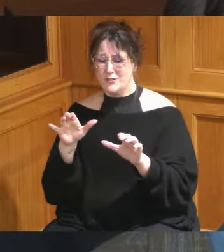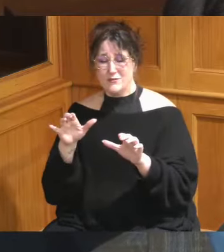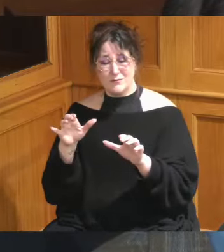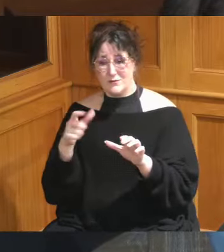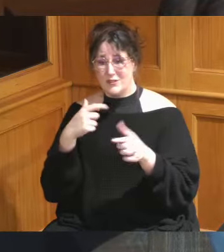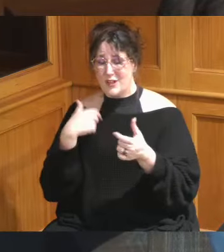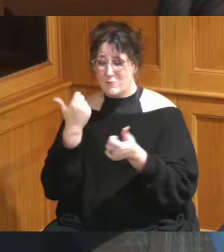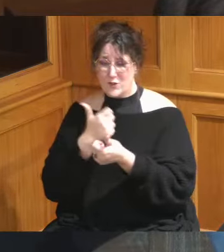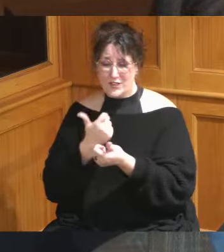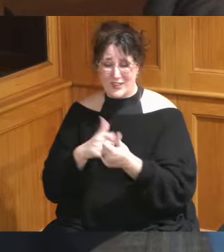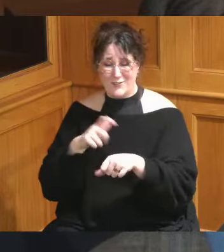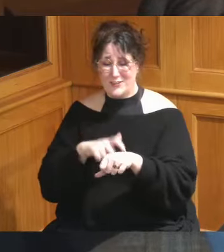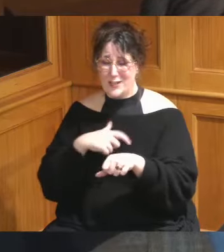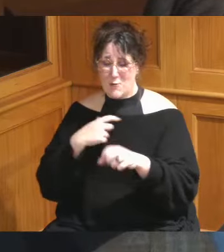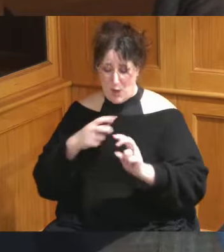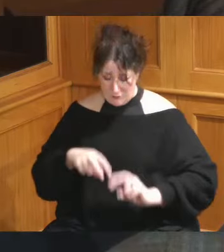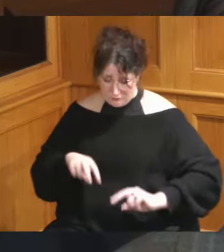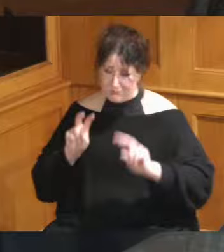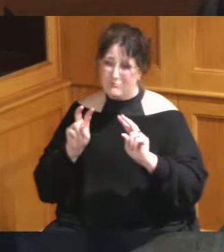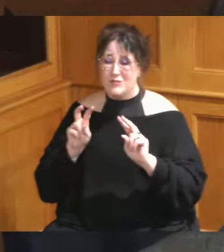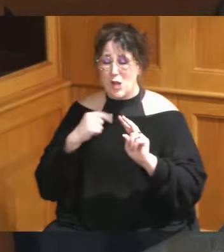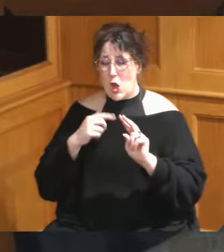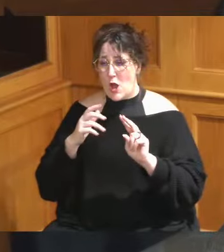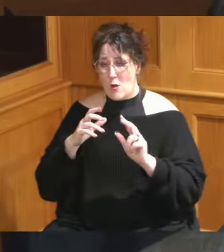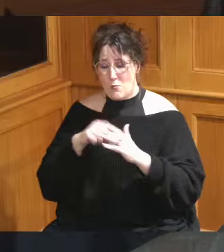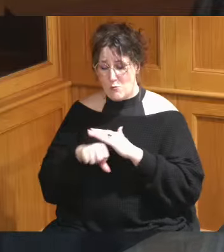it's a and and believe me, I mean, I'm born and raised this neighbor, but every time I look up,